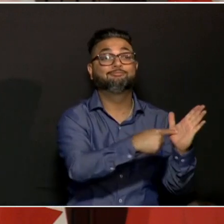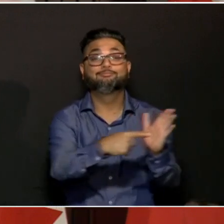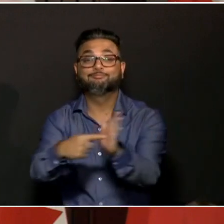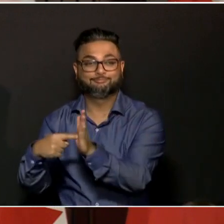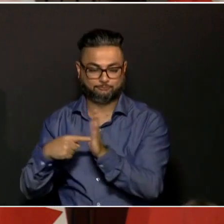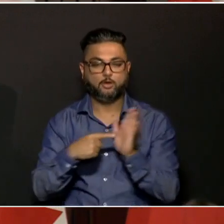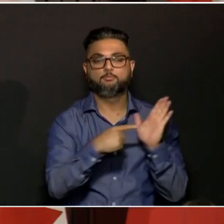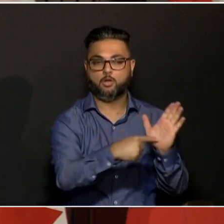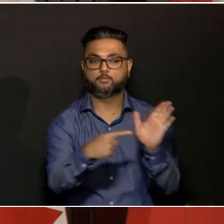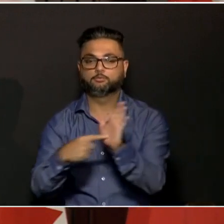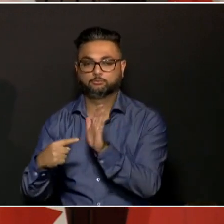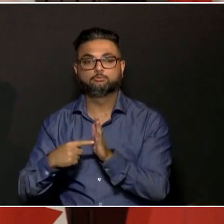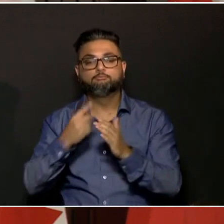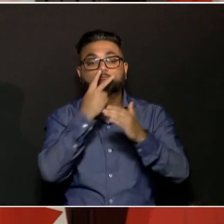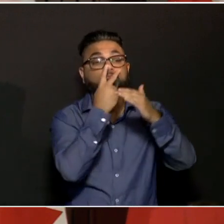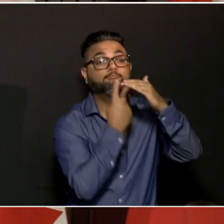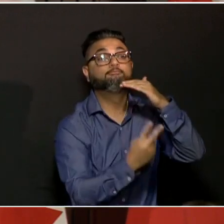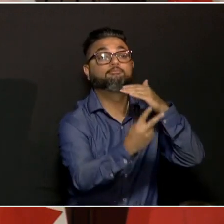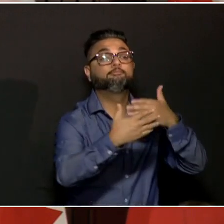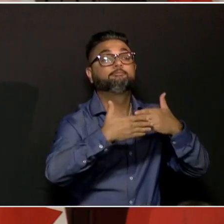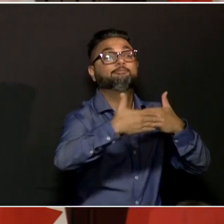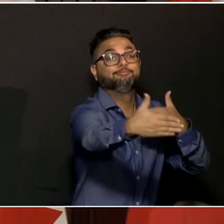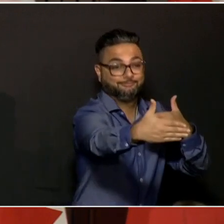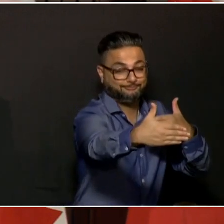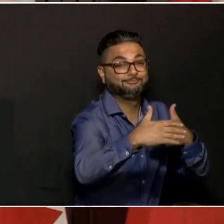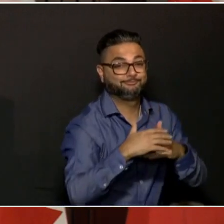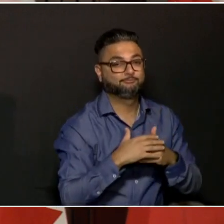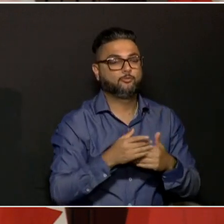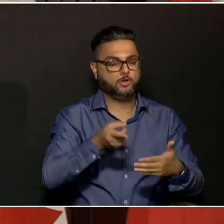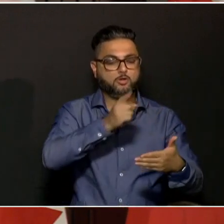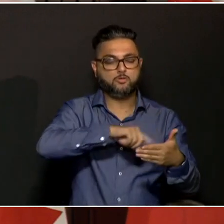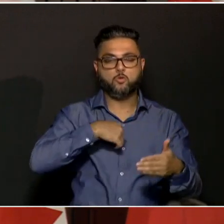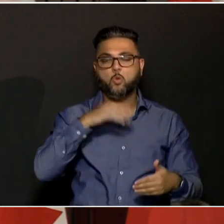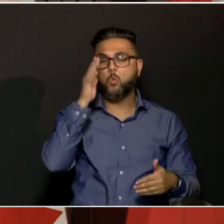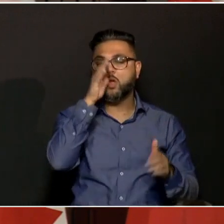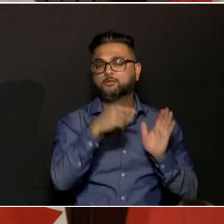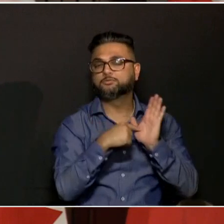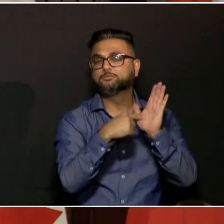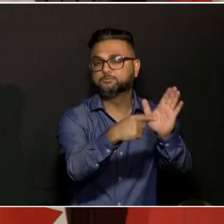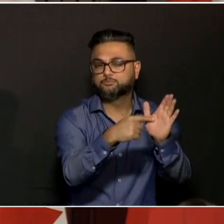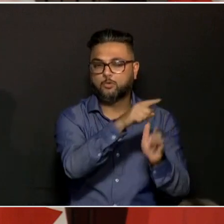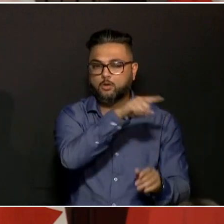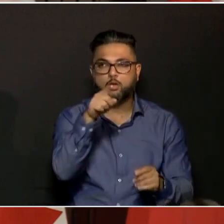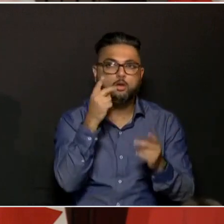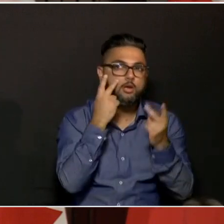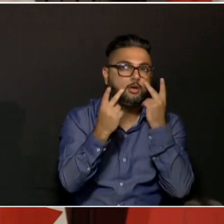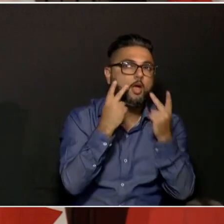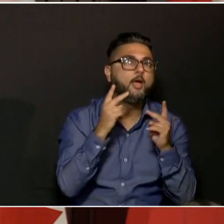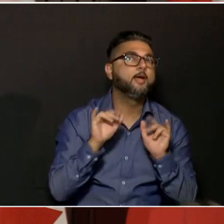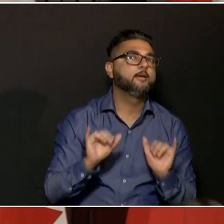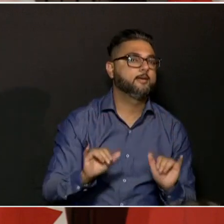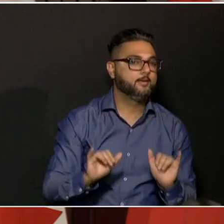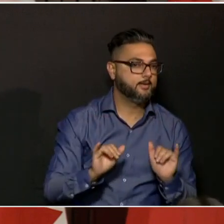We will brought the modeling next week and from what I have seen we will roll it out next week